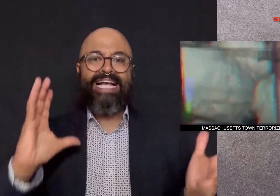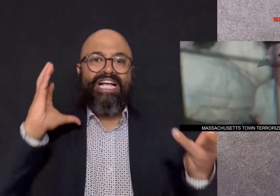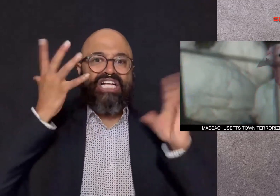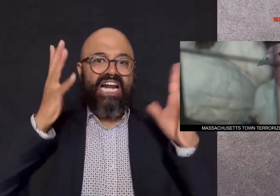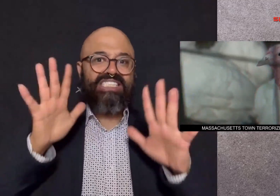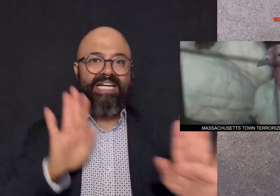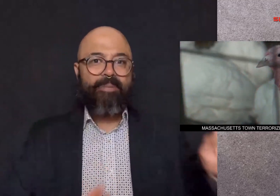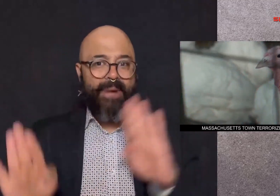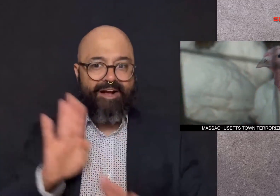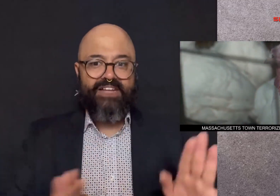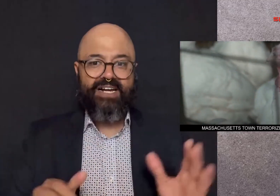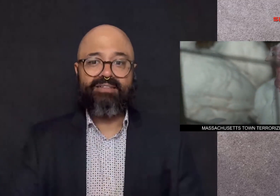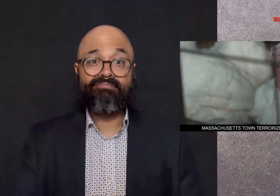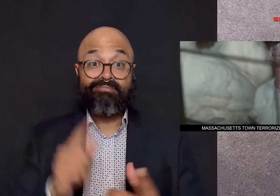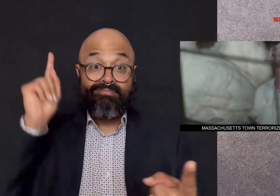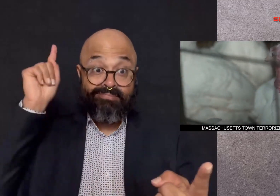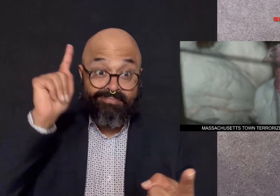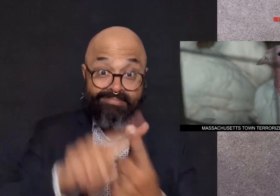at least until the mating season is over